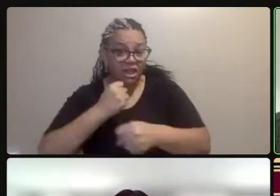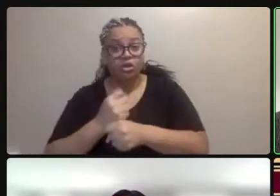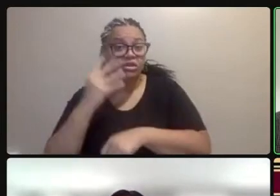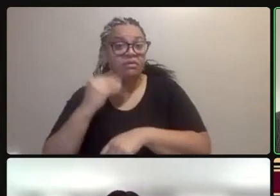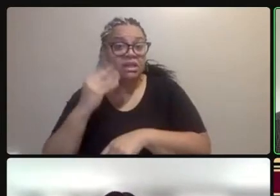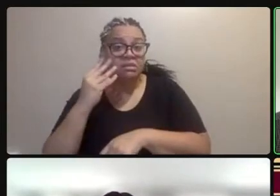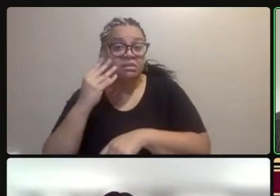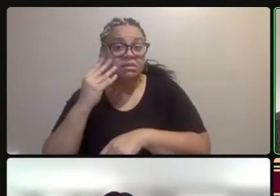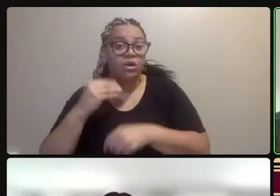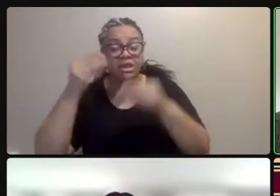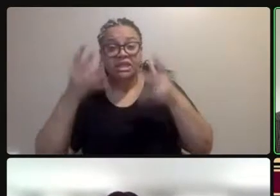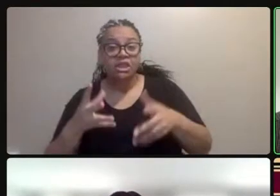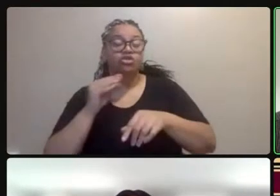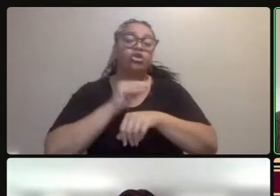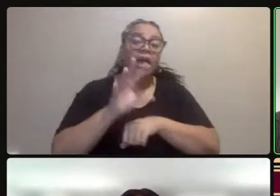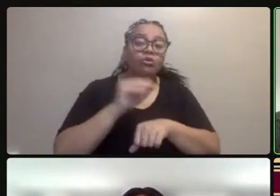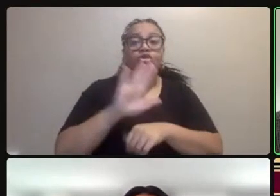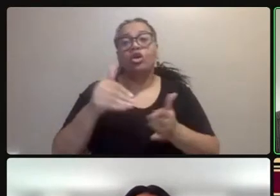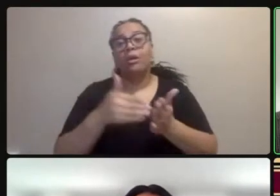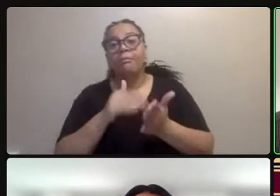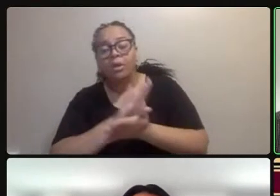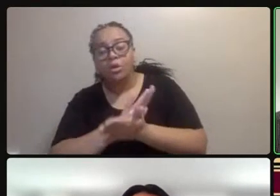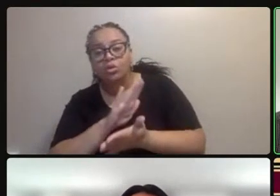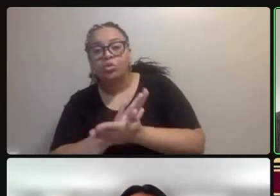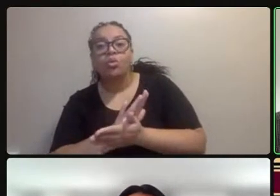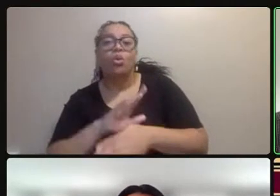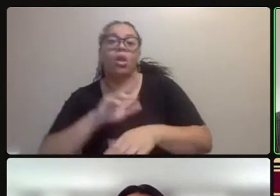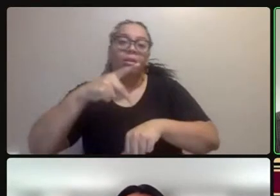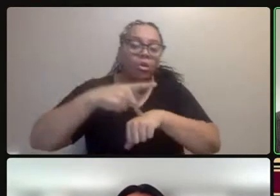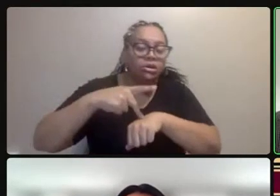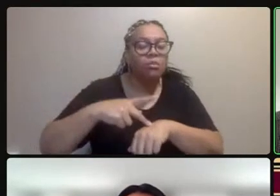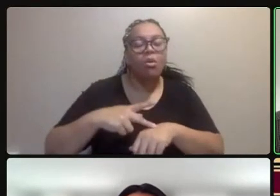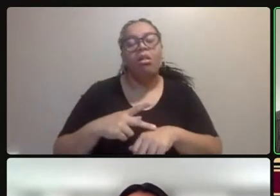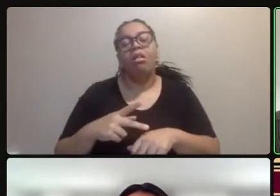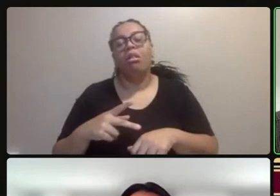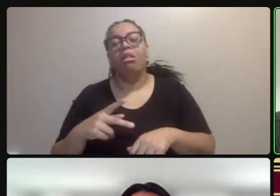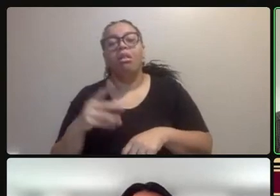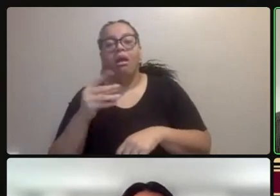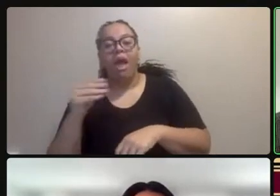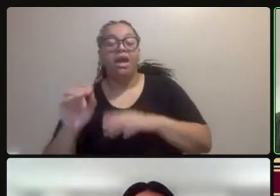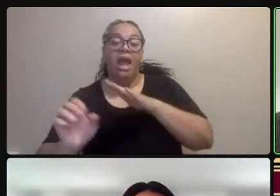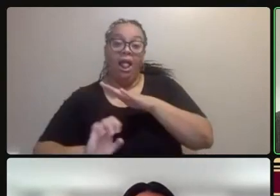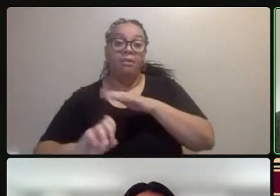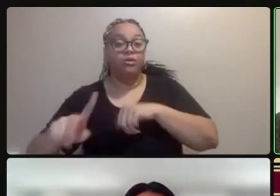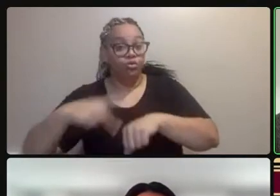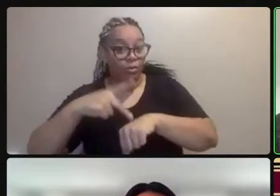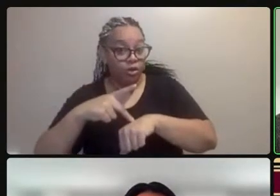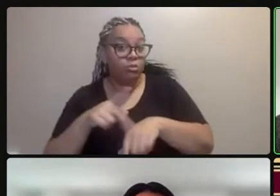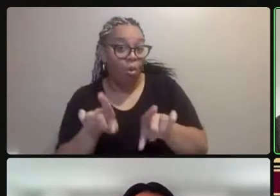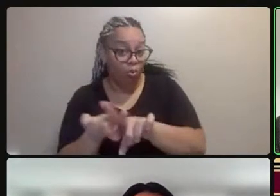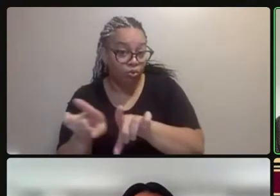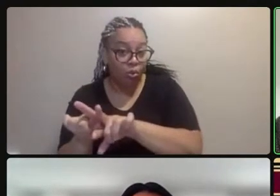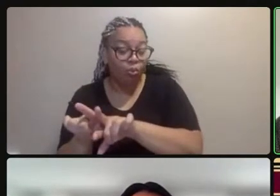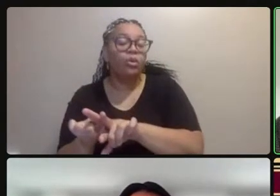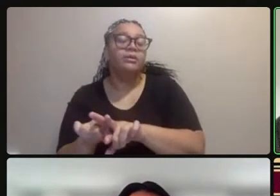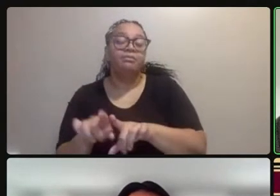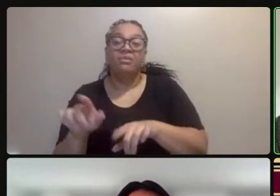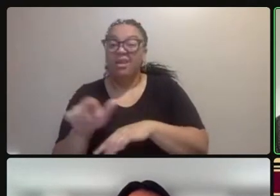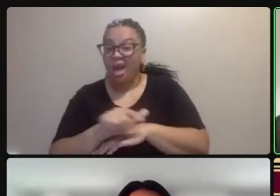STRONG GOVERNANCE. OK, I HAVE FORTY YEARS OF